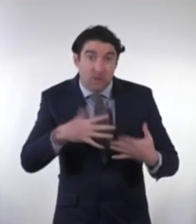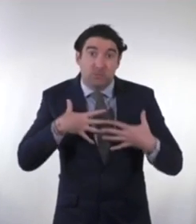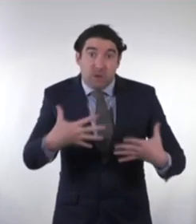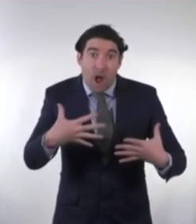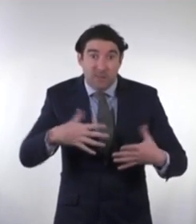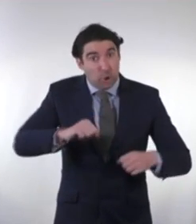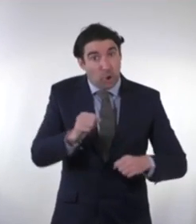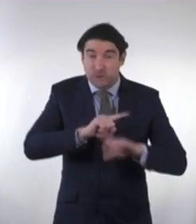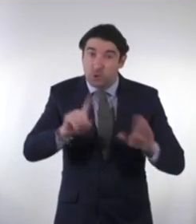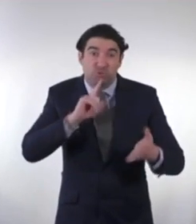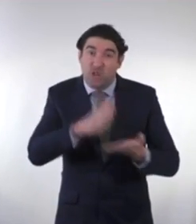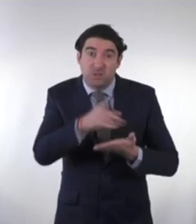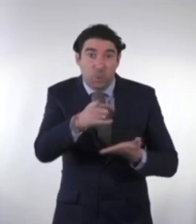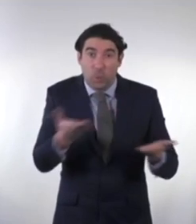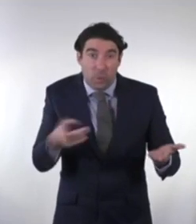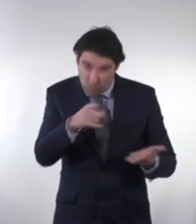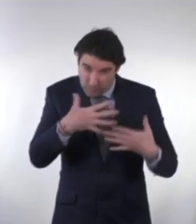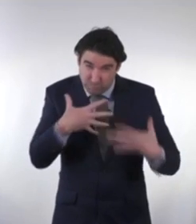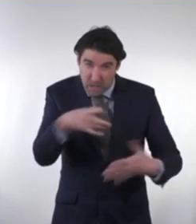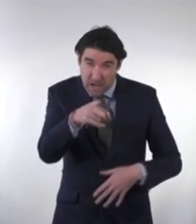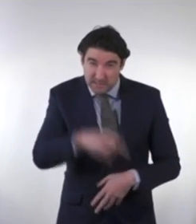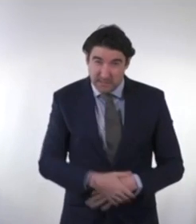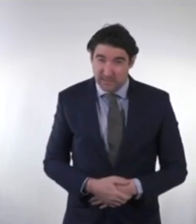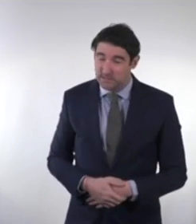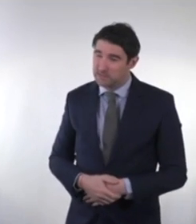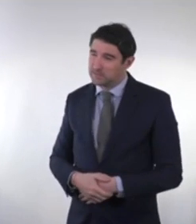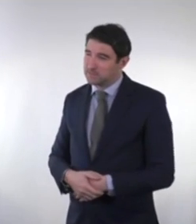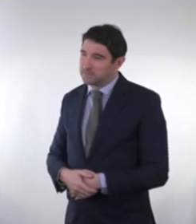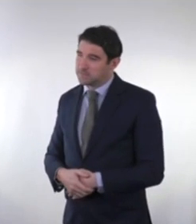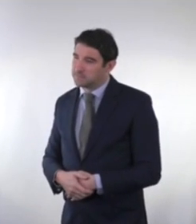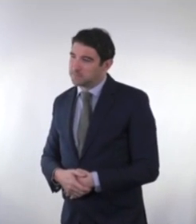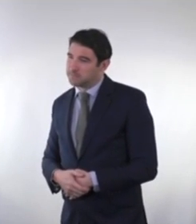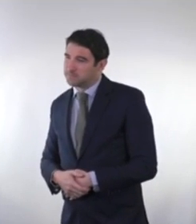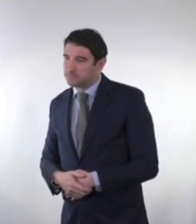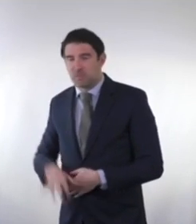of the British people, which has been shown clearly throughout this crisis.